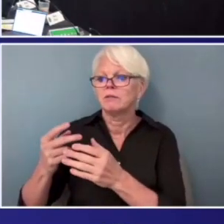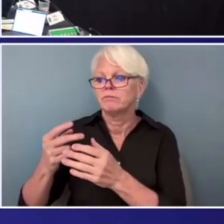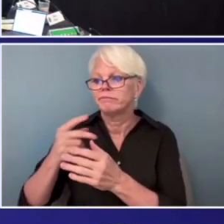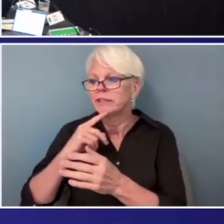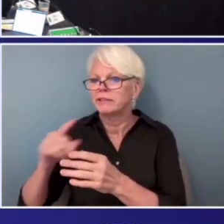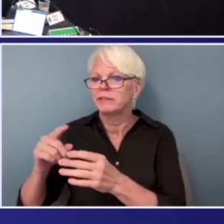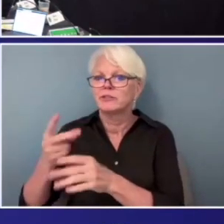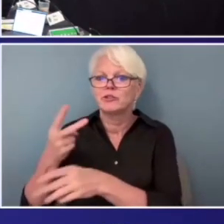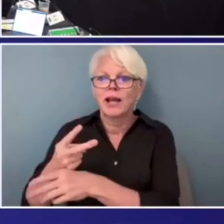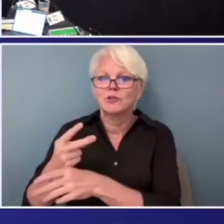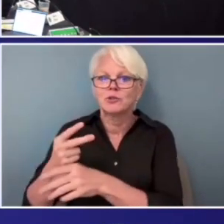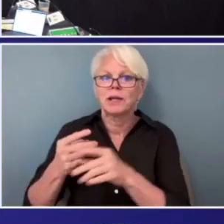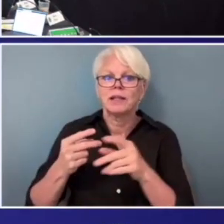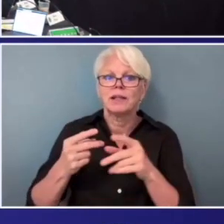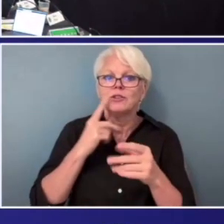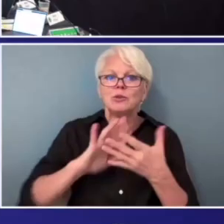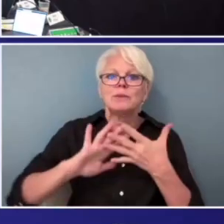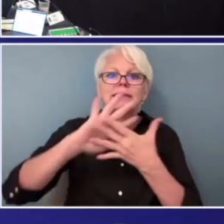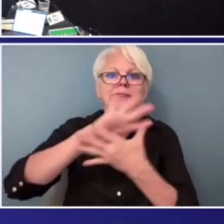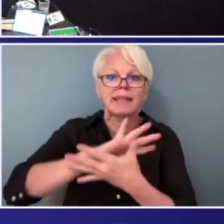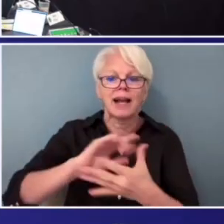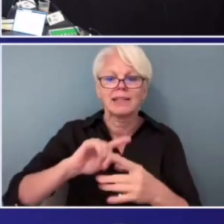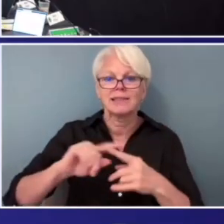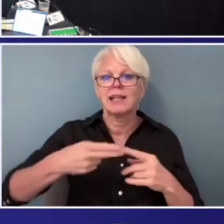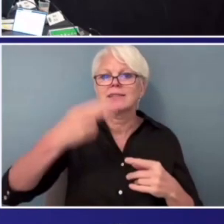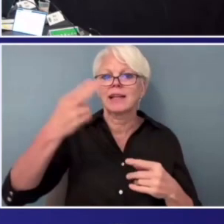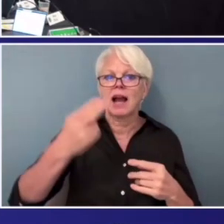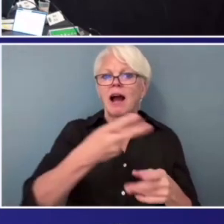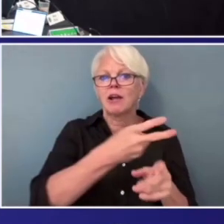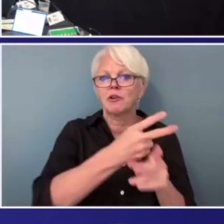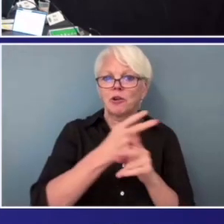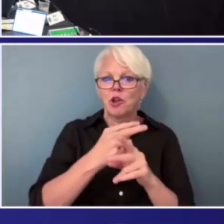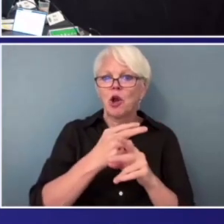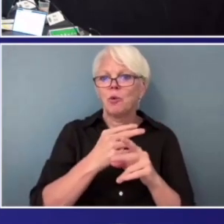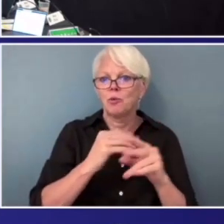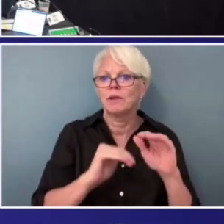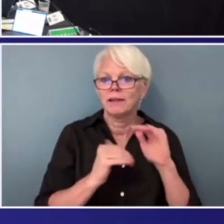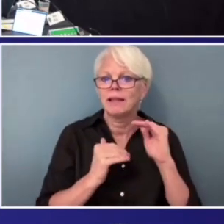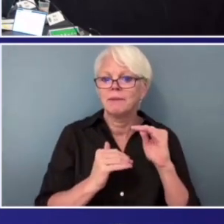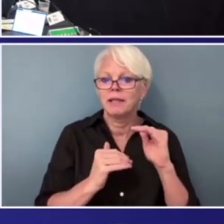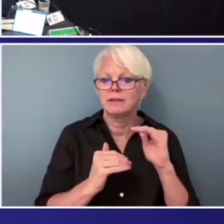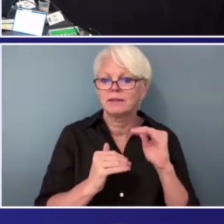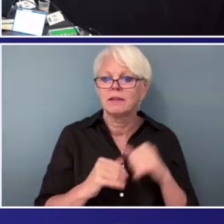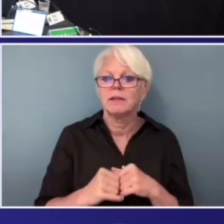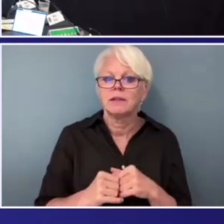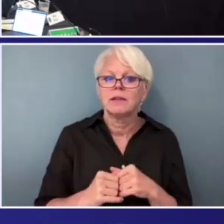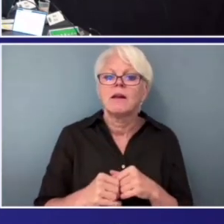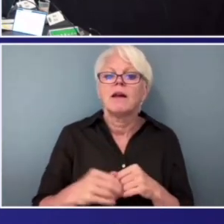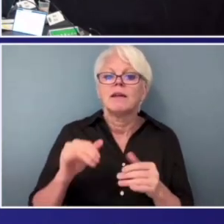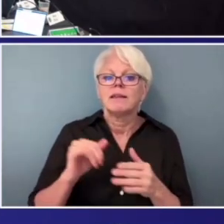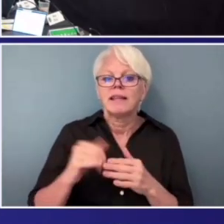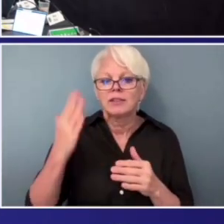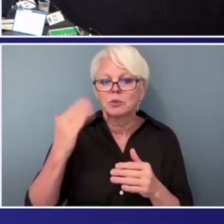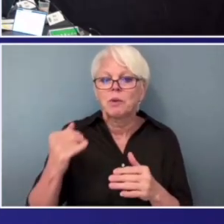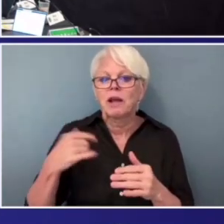loan limit. That's why we said 50% effectively at the bottom. In no case we want to go below that. We want the majority to always be the professional program.